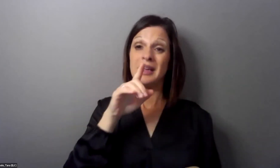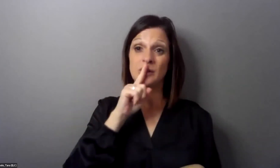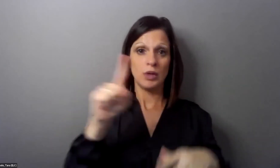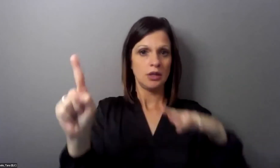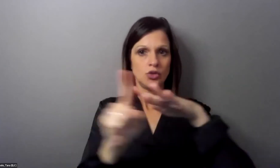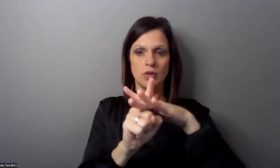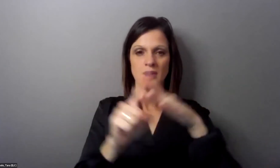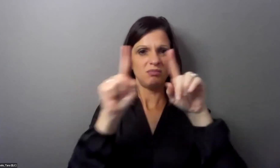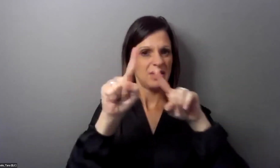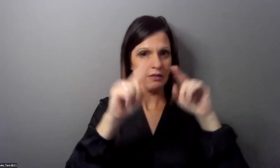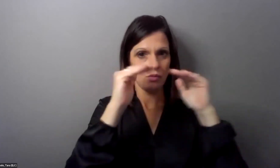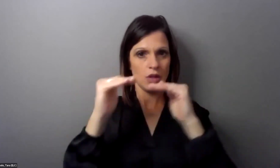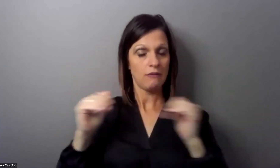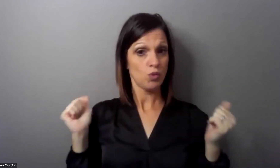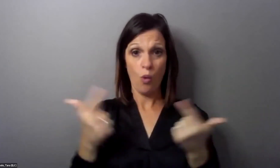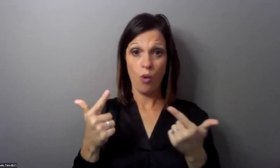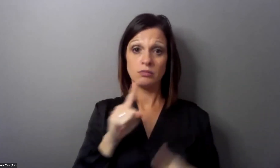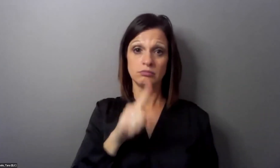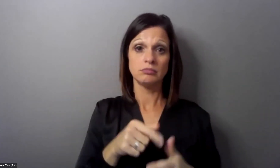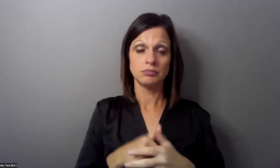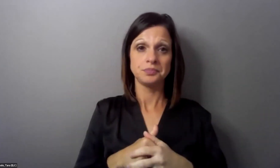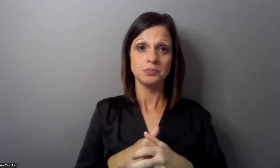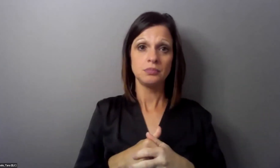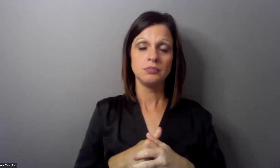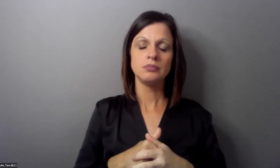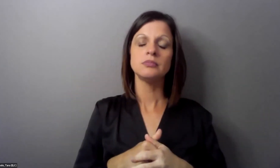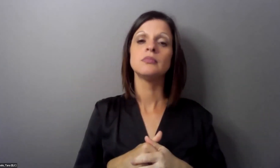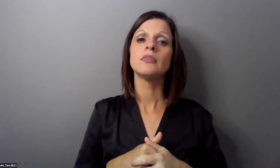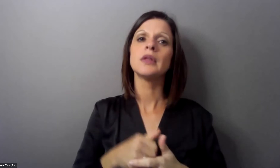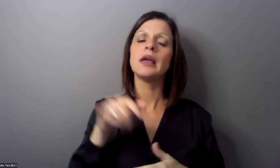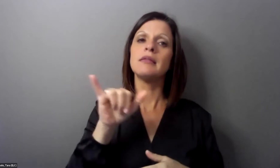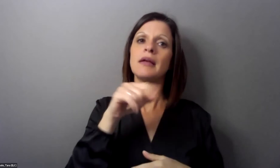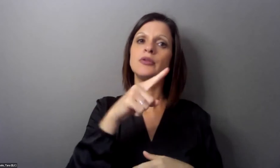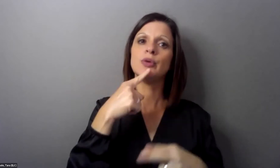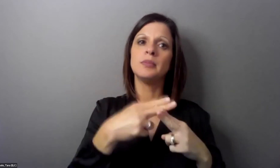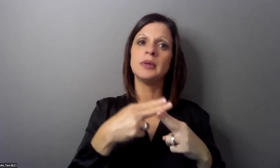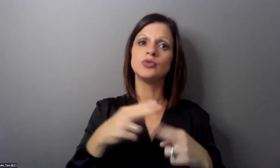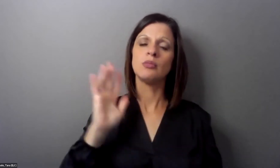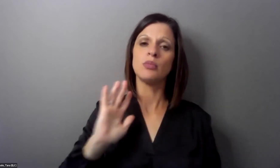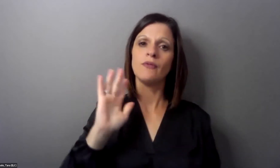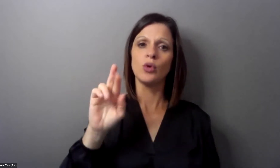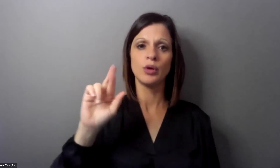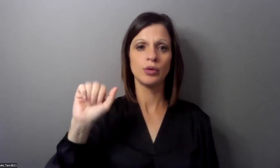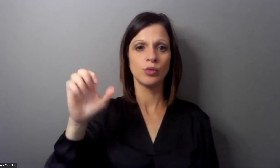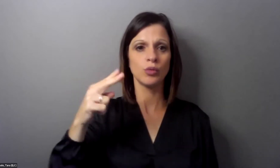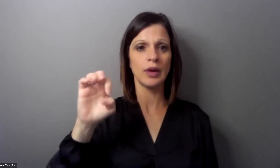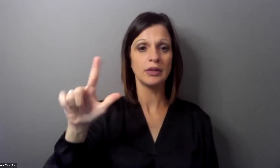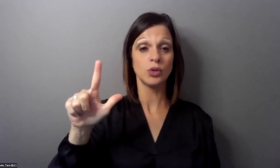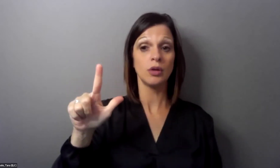It is really present at all levels. And the stigma, as you mentioned earlier. Rachel. It